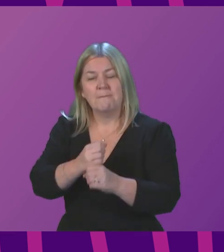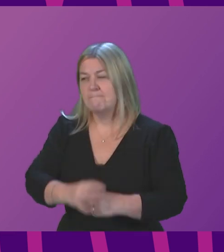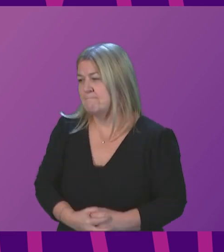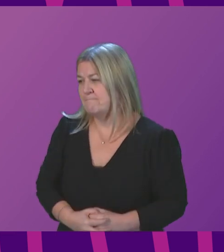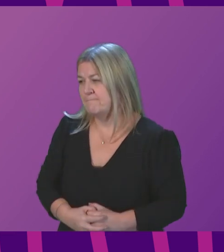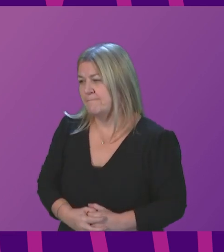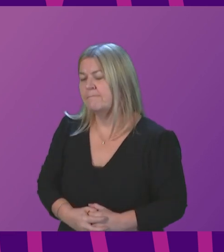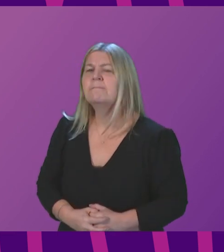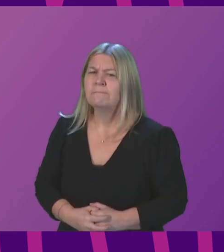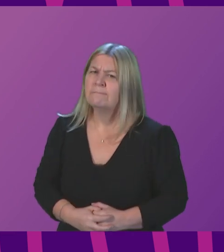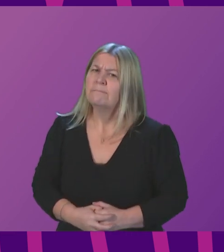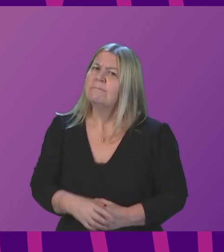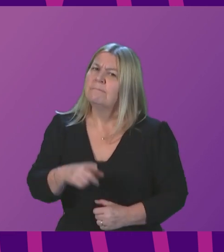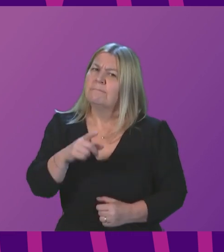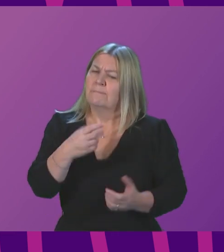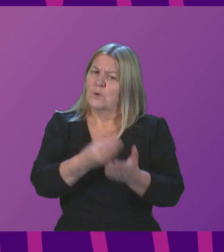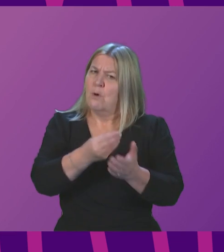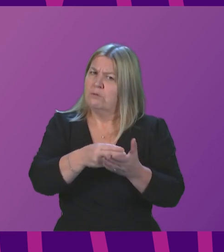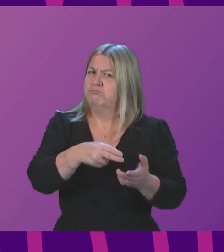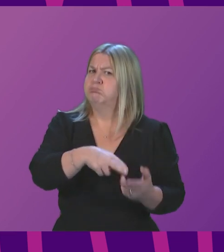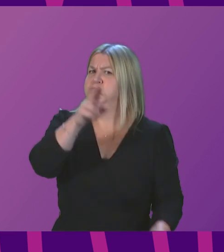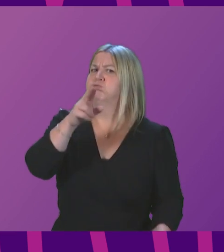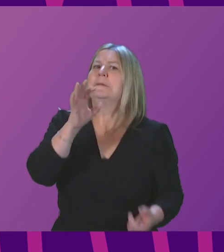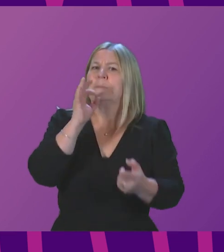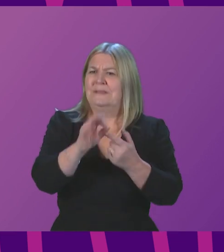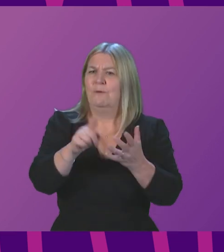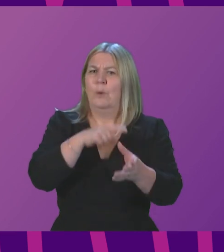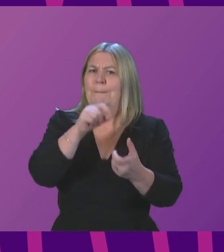Rising energy costs hit pensioners in particular, many of whom are housebound. Despite that,